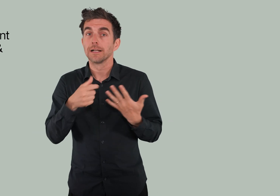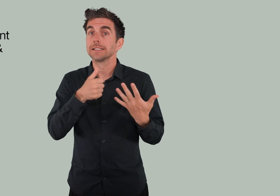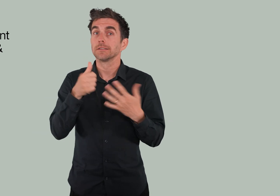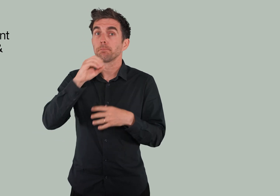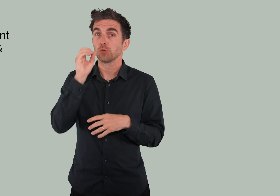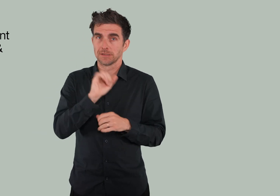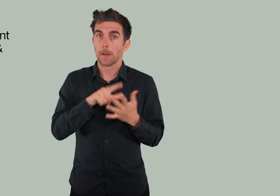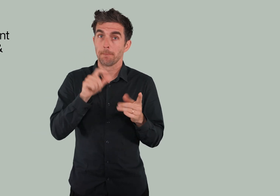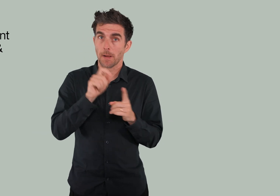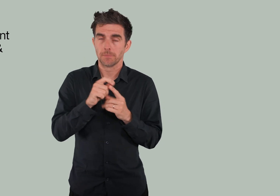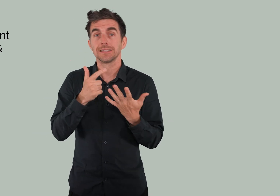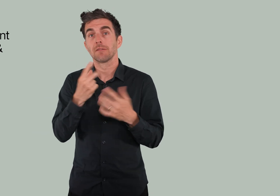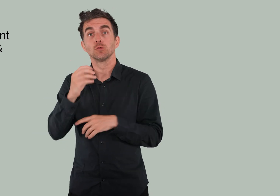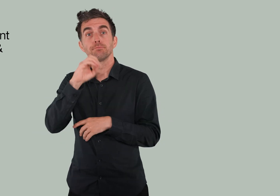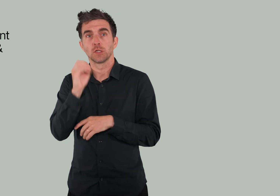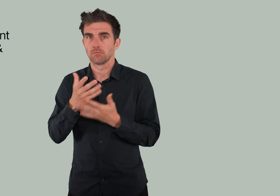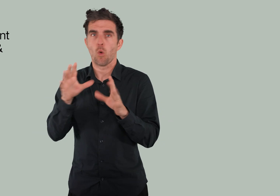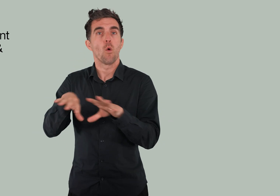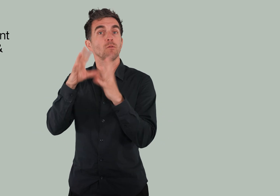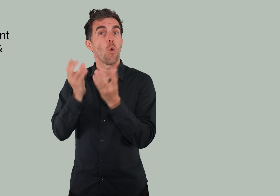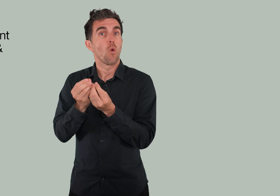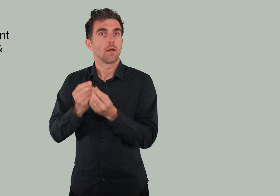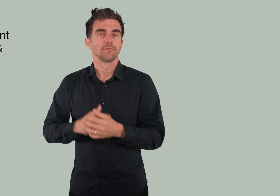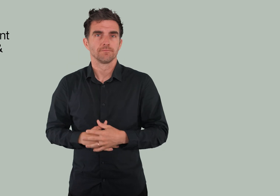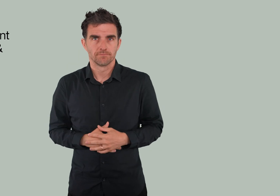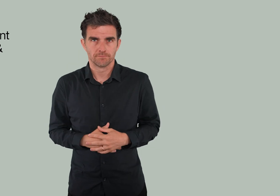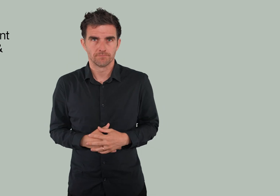(66 per cent for PIP and 72 per cent overall).